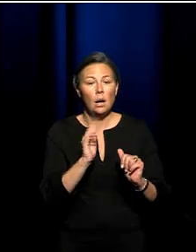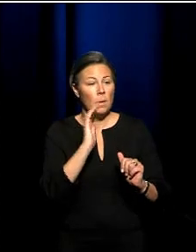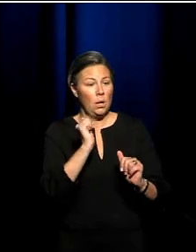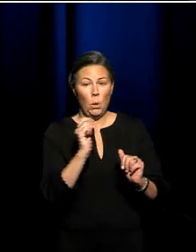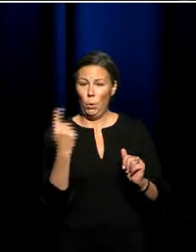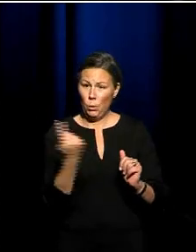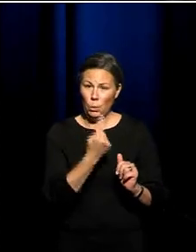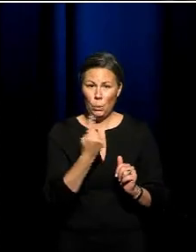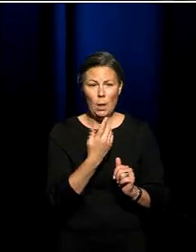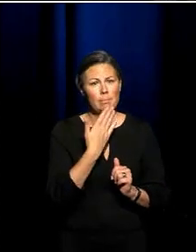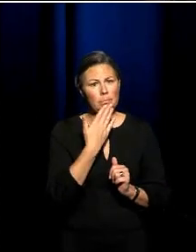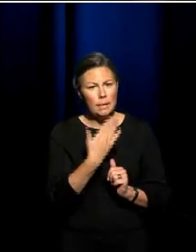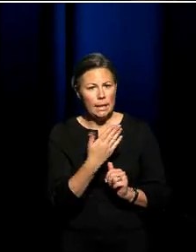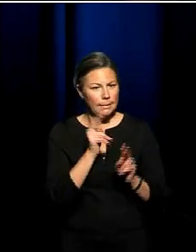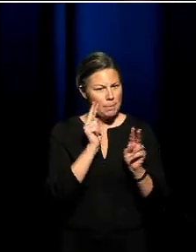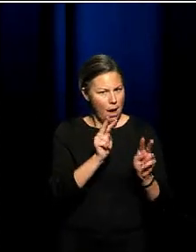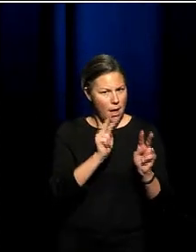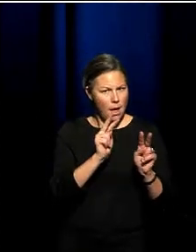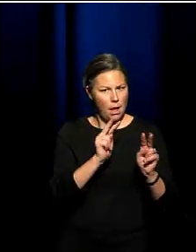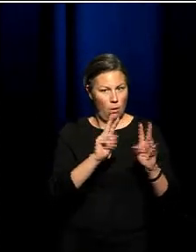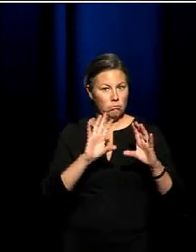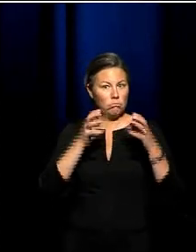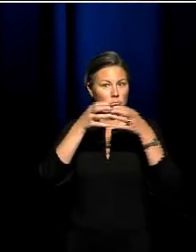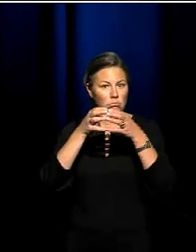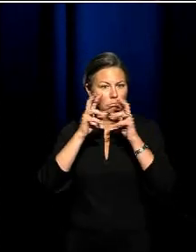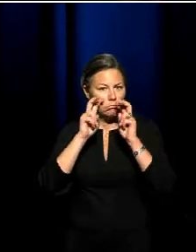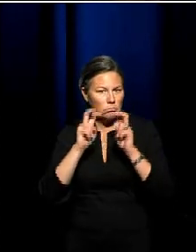work of the Commission as it progresses. The Commission has established a website